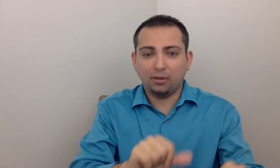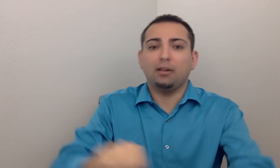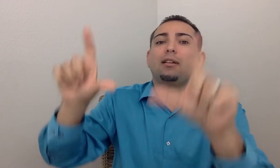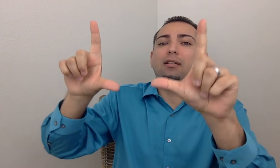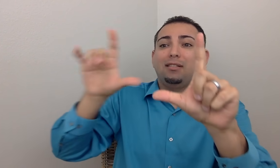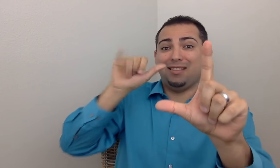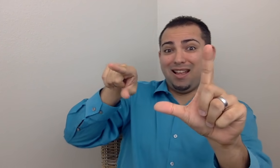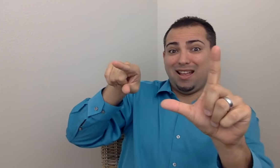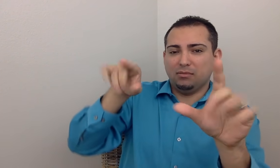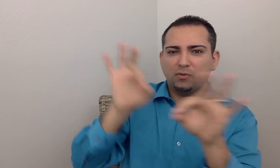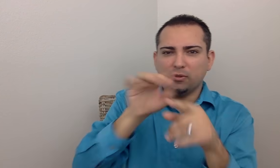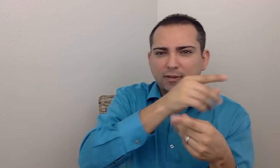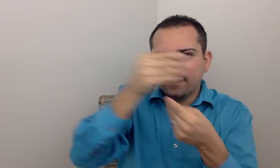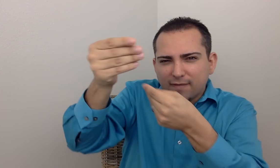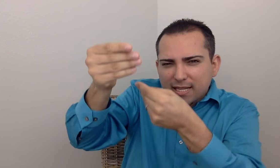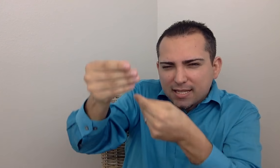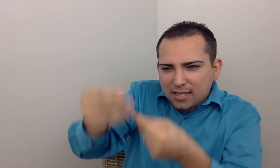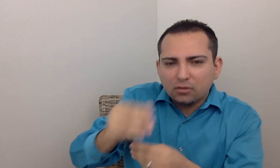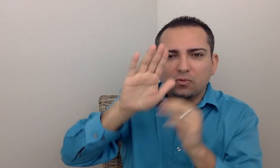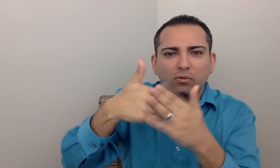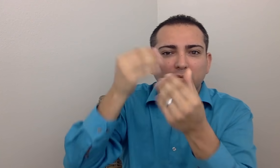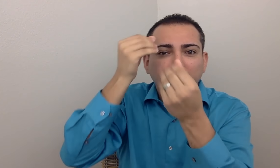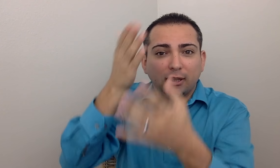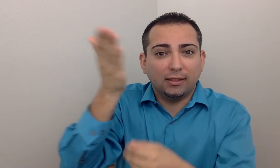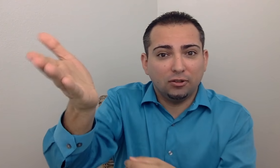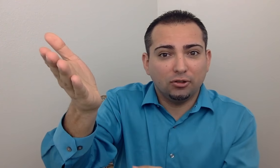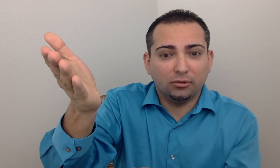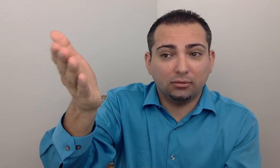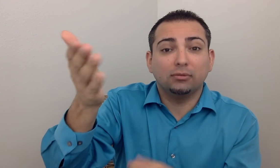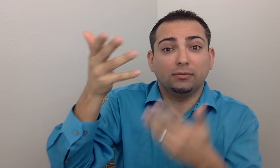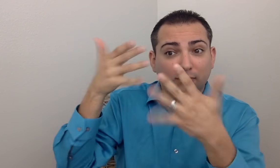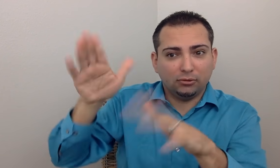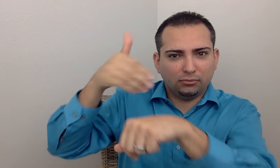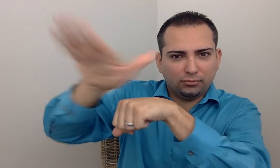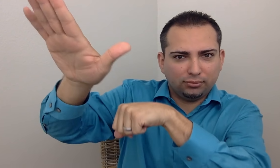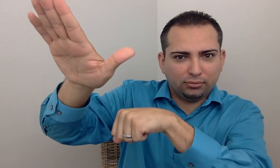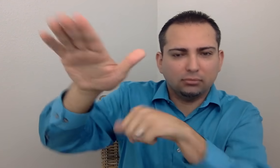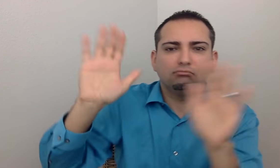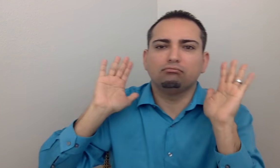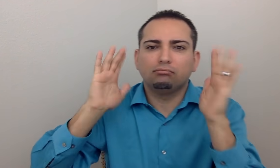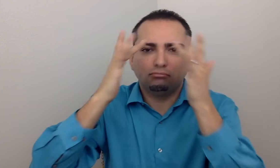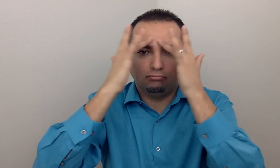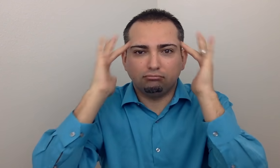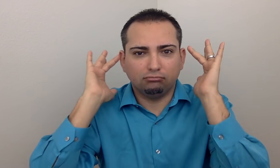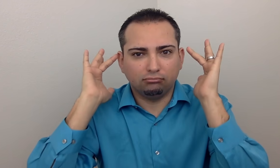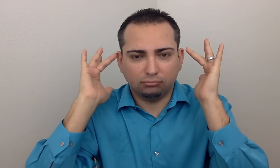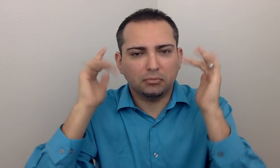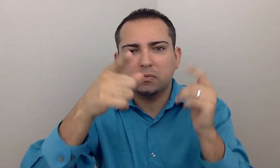You will see the screen where you feed all the information you gathered. Then you may submit to send. You can now feel the peace afterward.